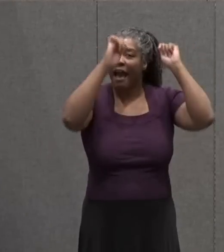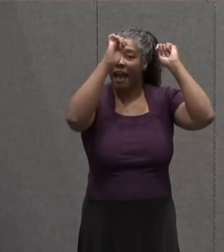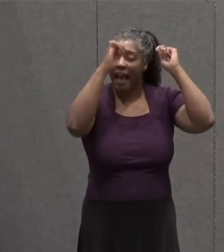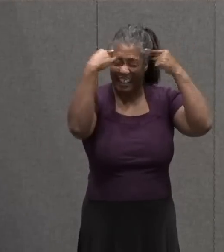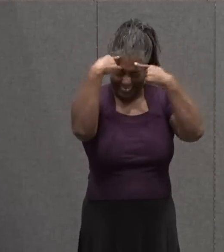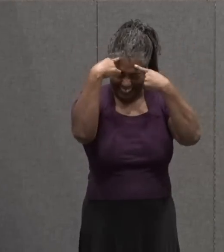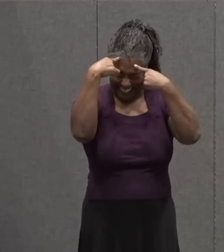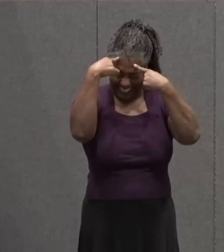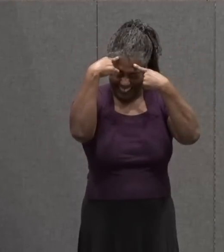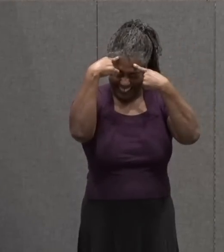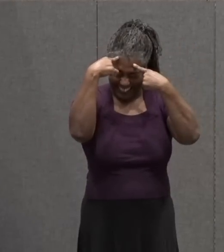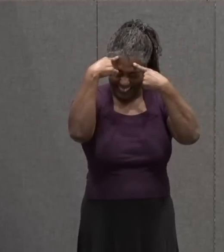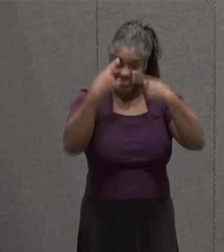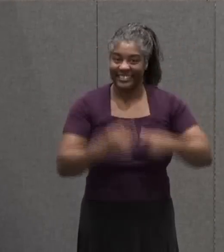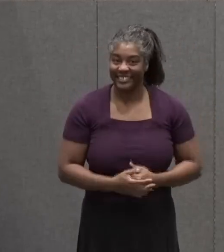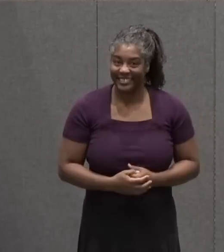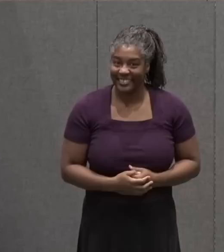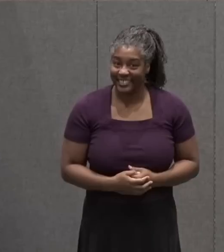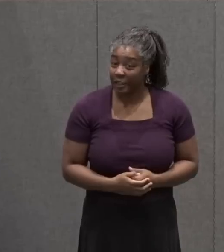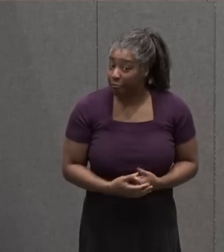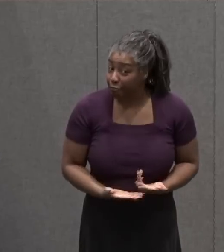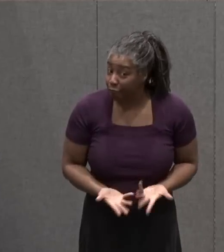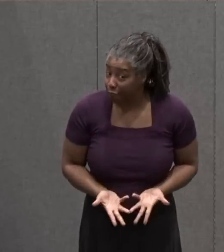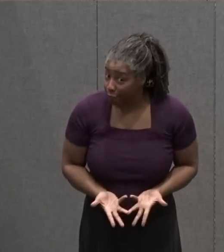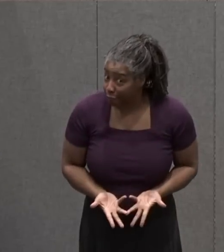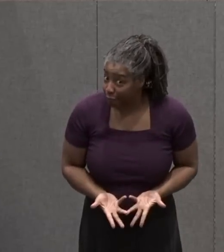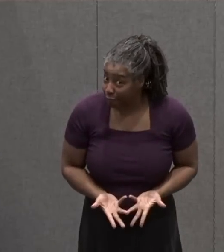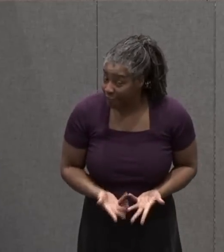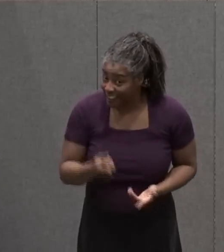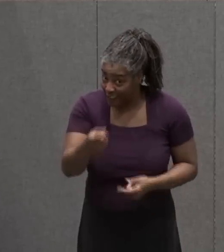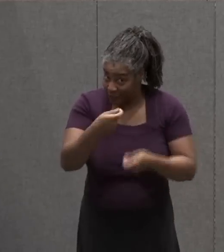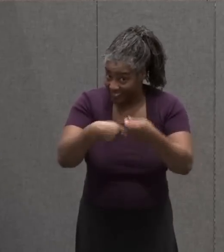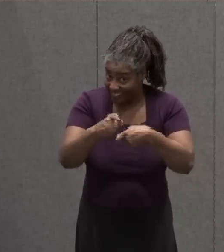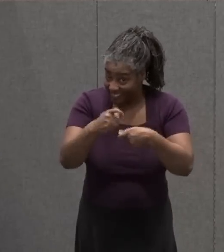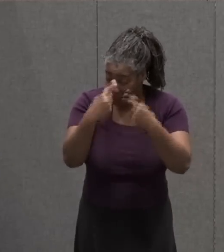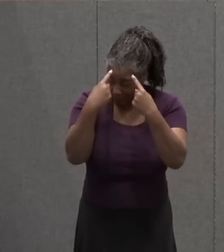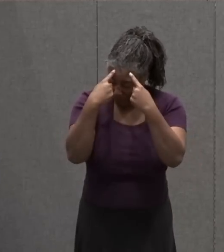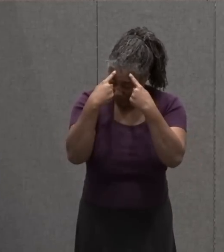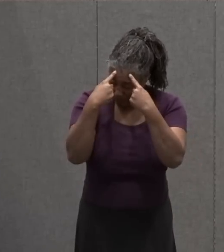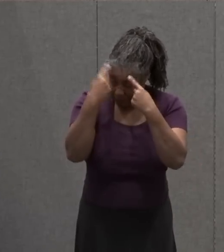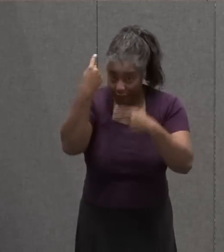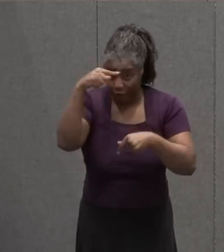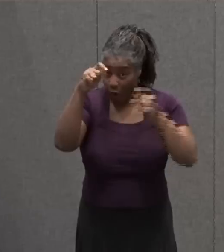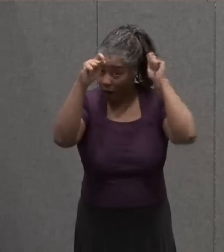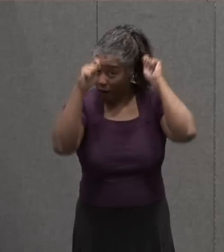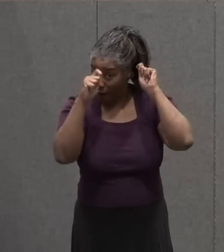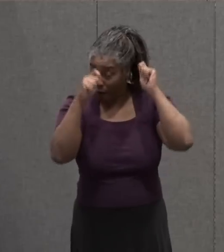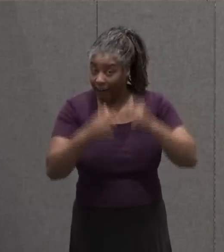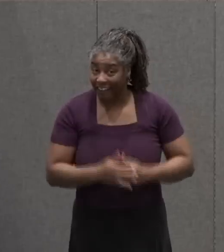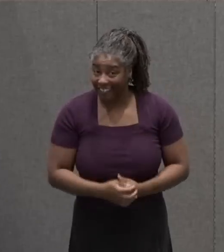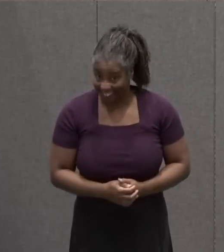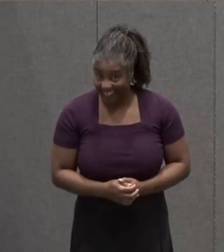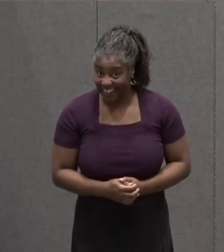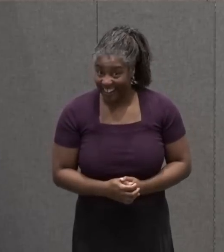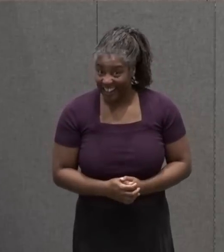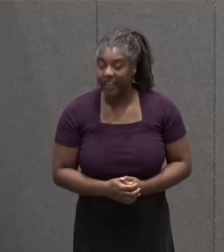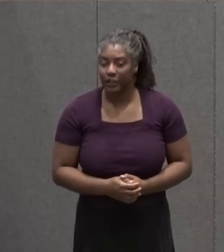how did you do? Okay, let's try that one more time. So remember, use your focus power